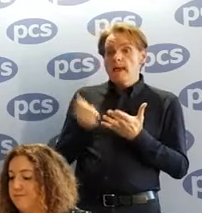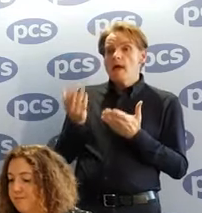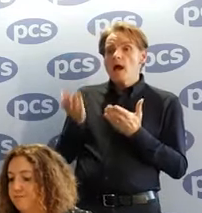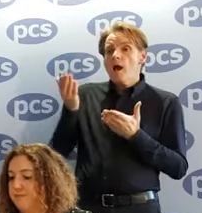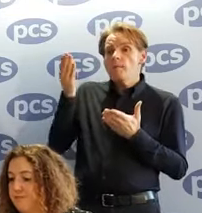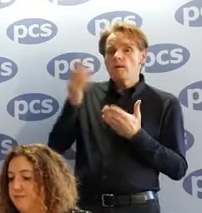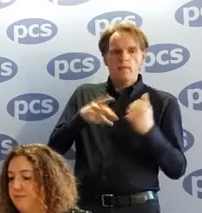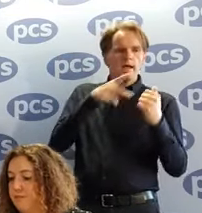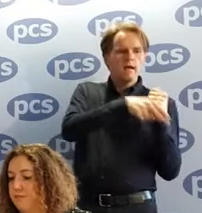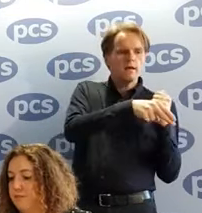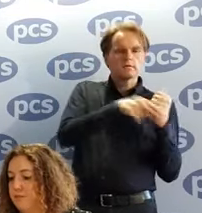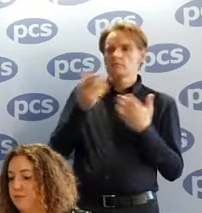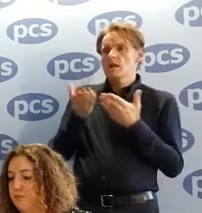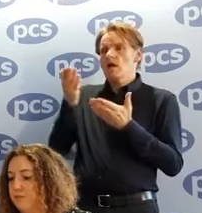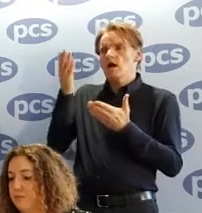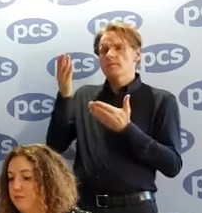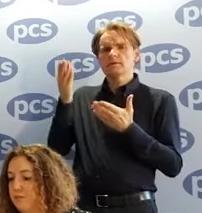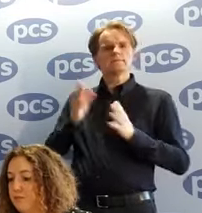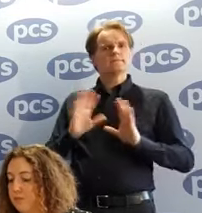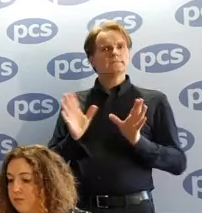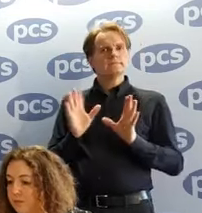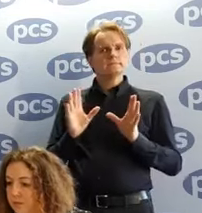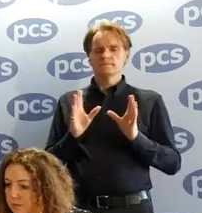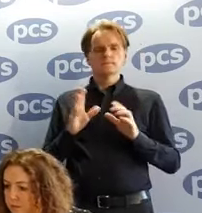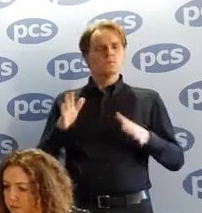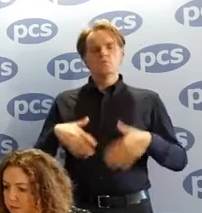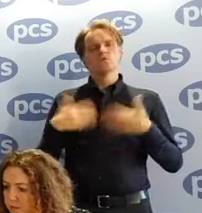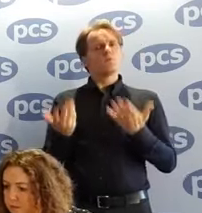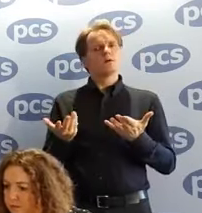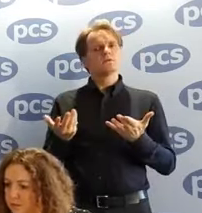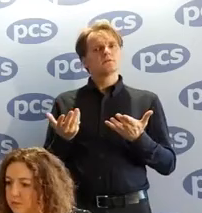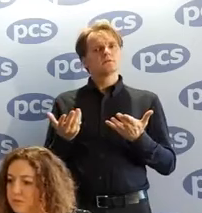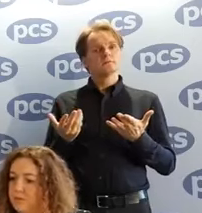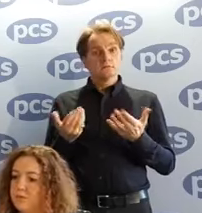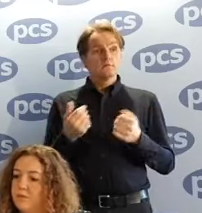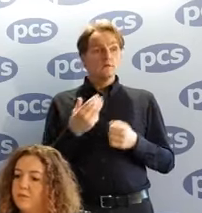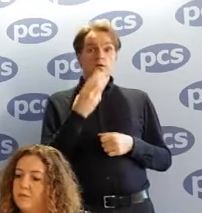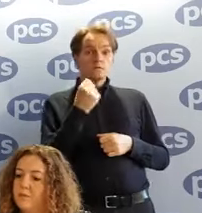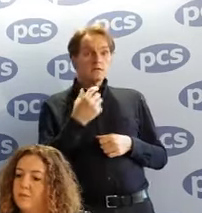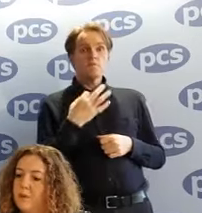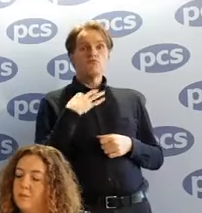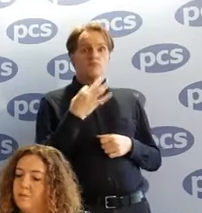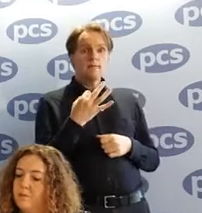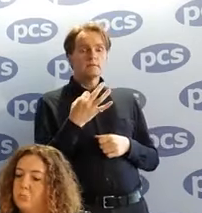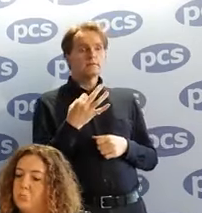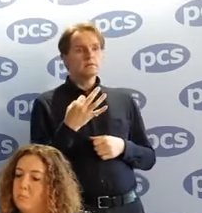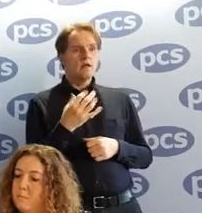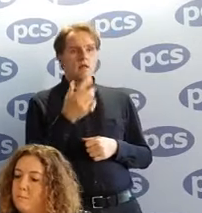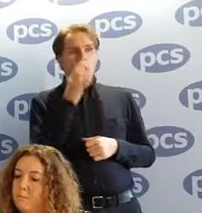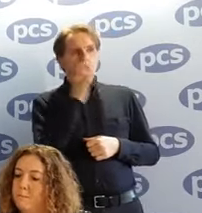existing money and there are already reps in some departments where the employer is asking them to change terms and conditions to get a bit more money.